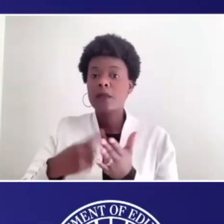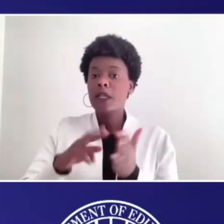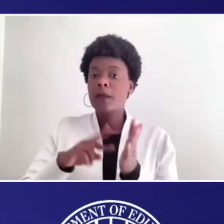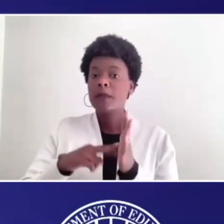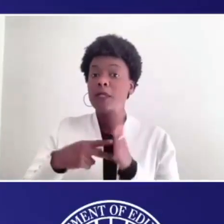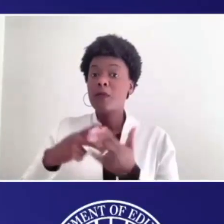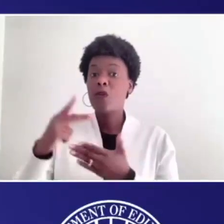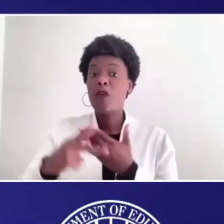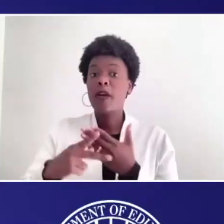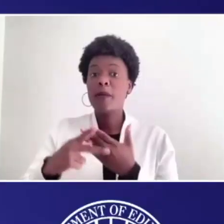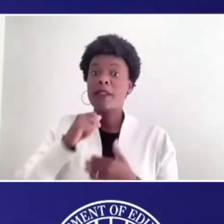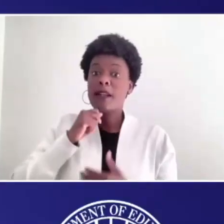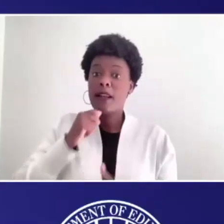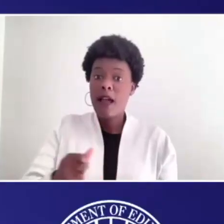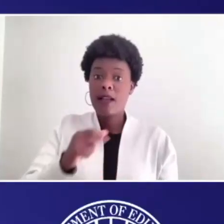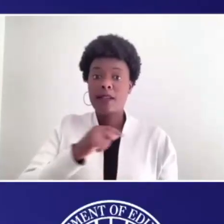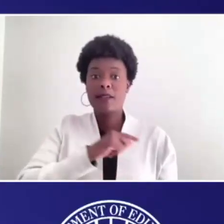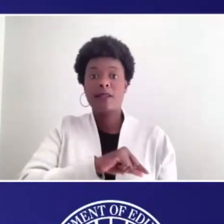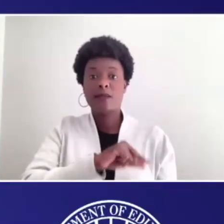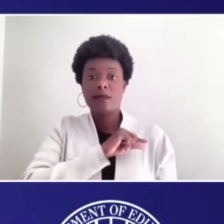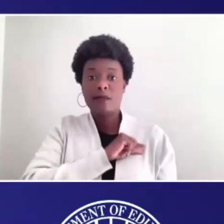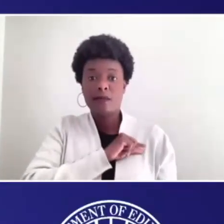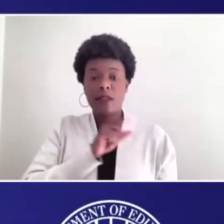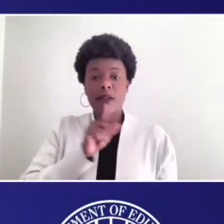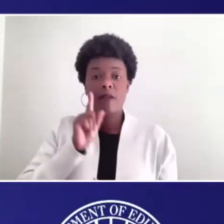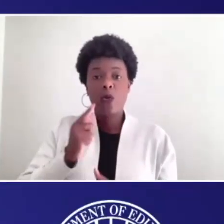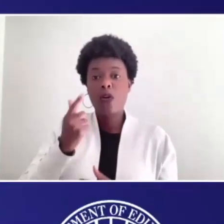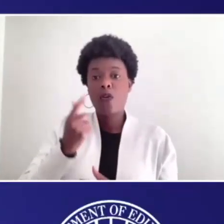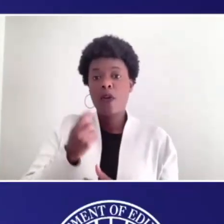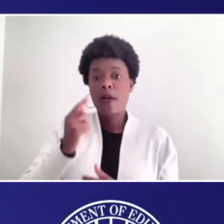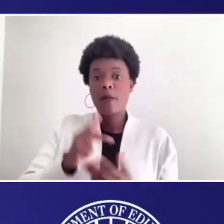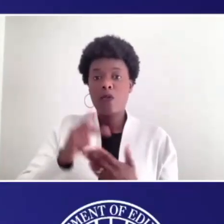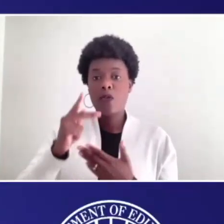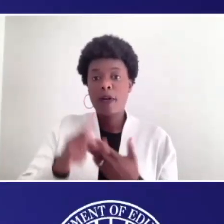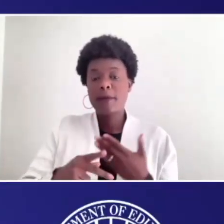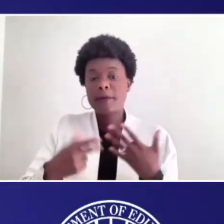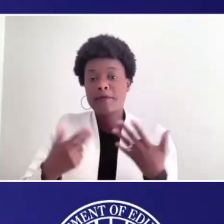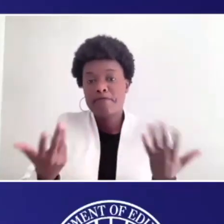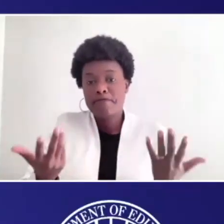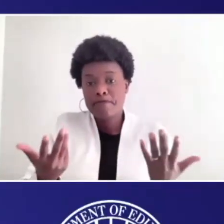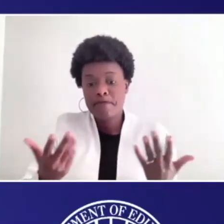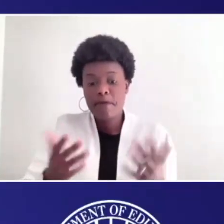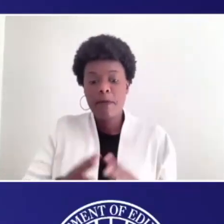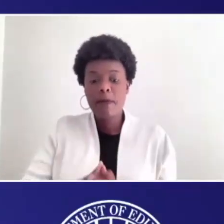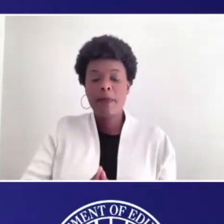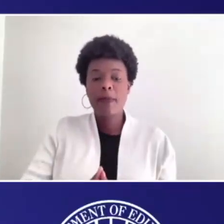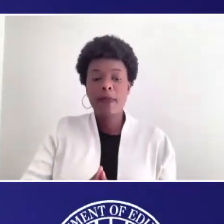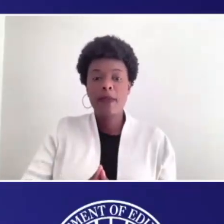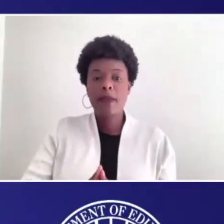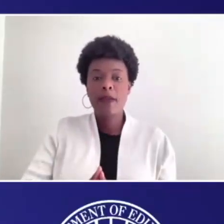aren't eligible in some of the different grant programs. And so Congress chose what